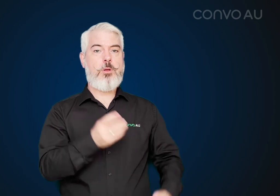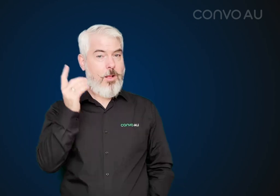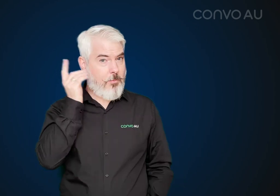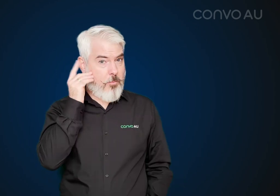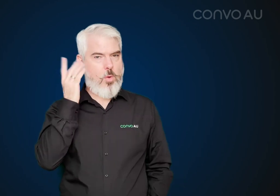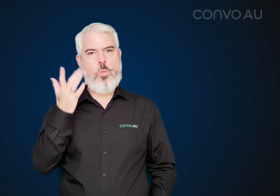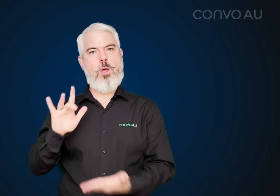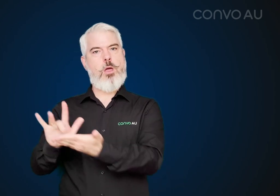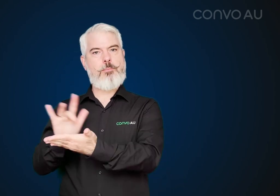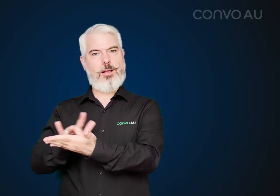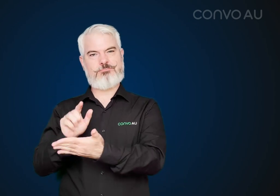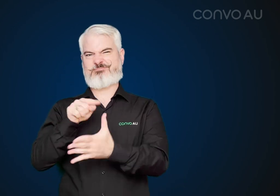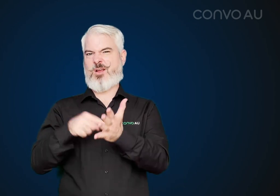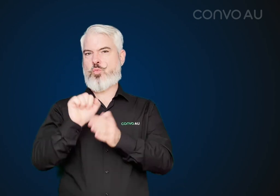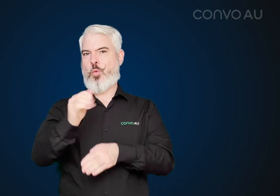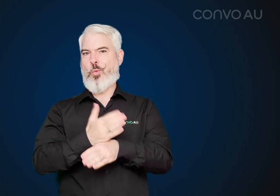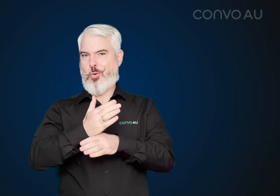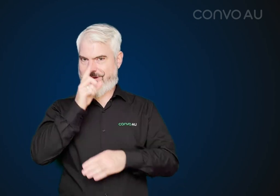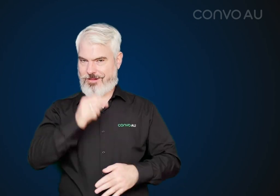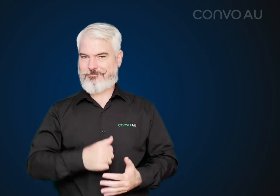or mobile phone or tablet.